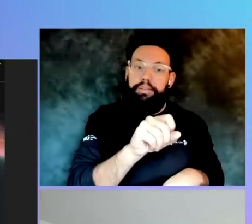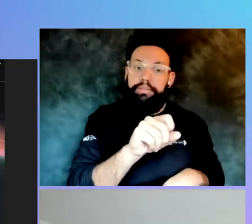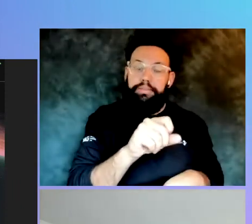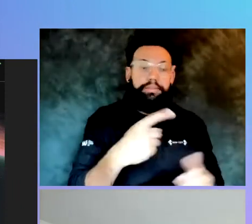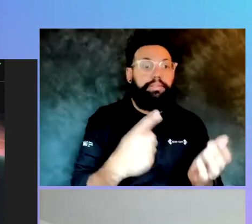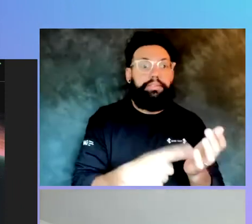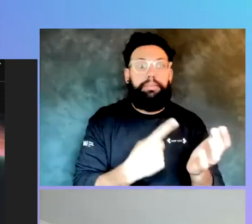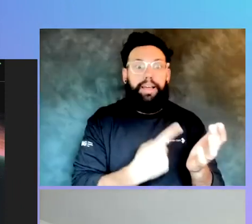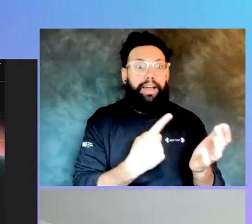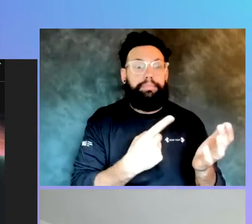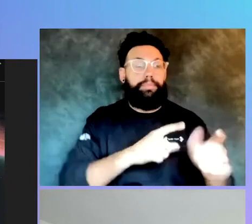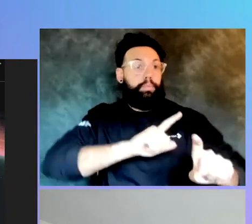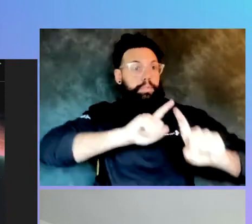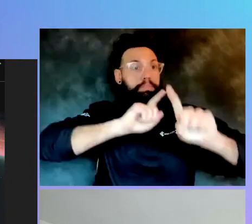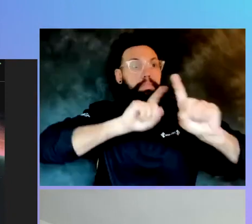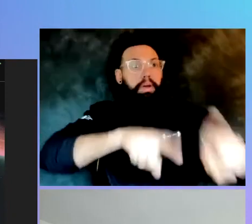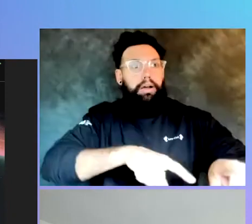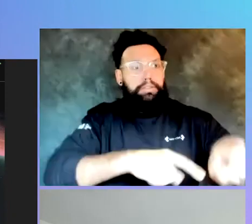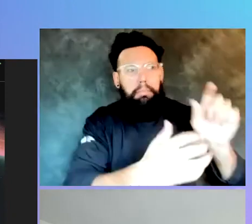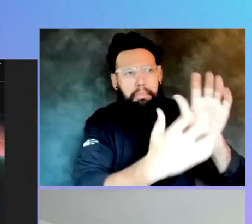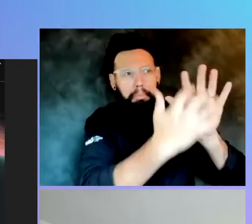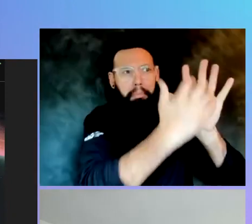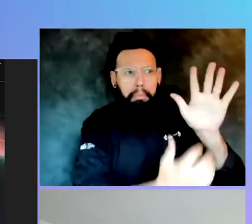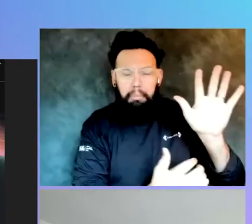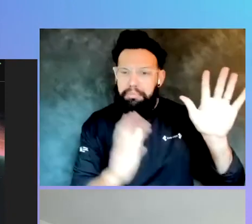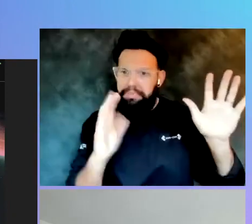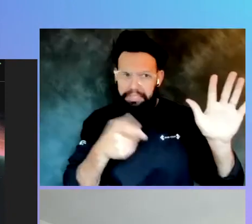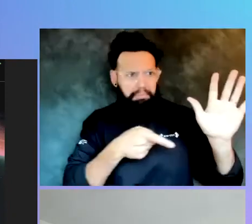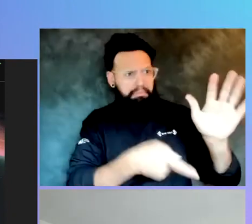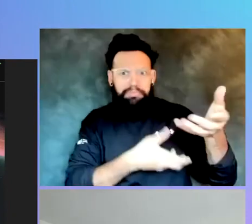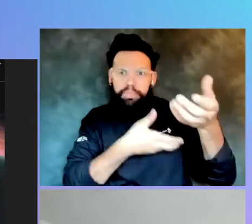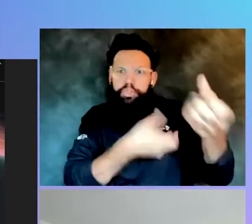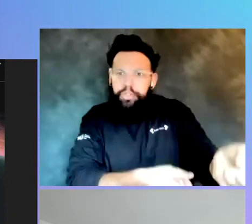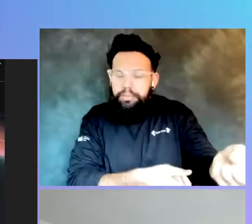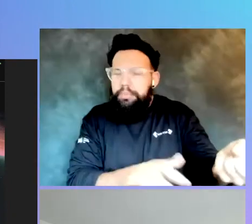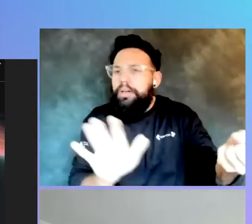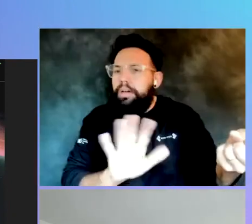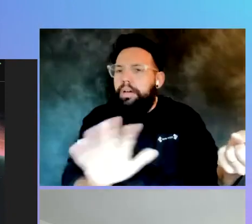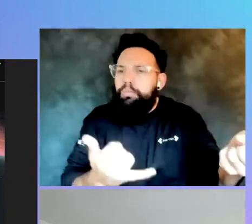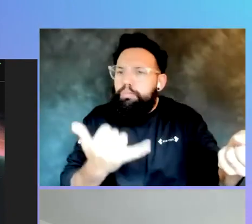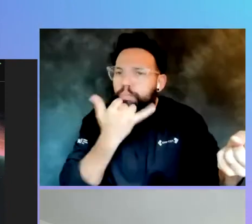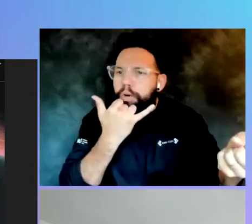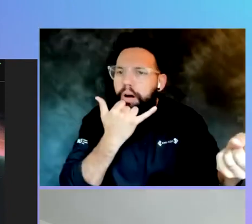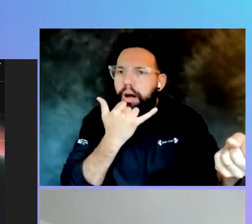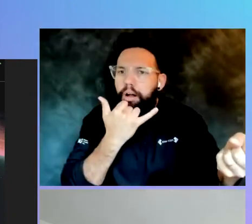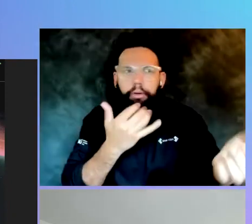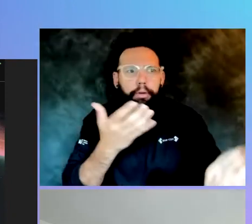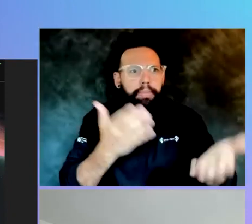actually inaccurate or potentially even harmful. One